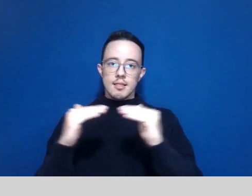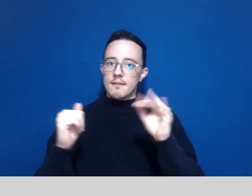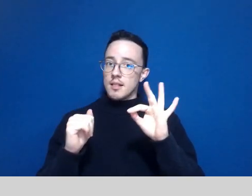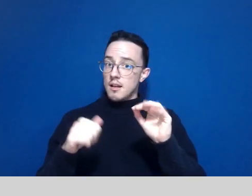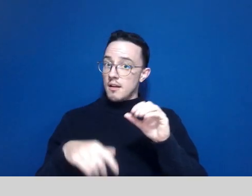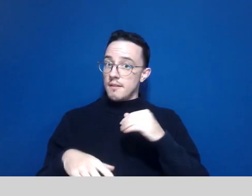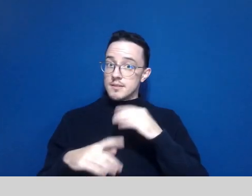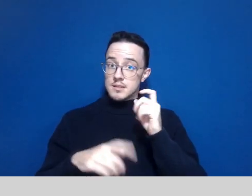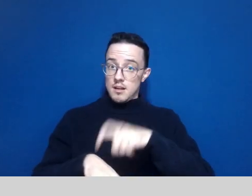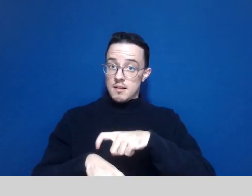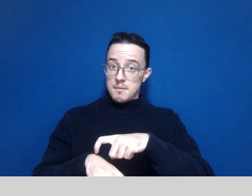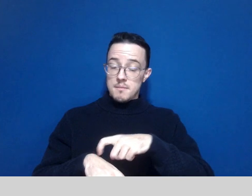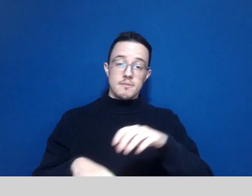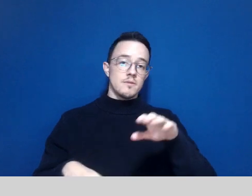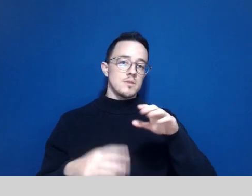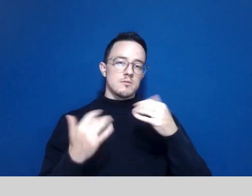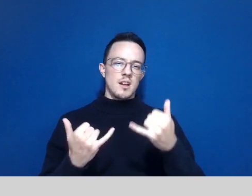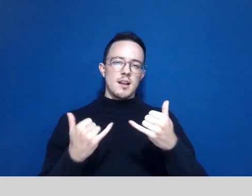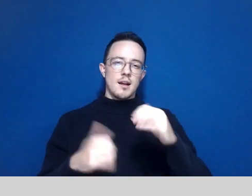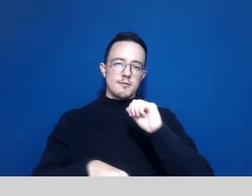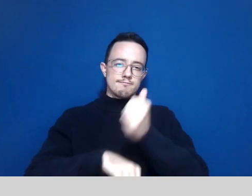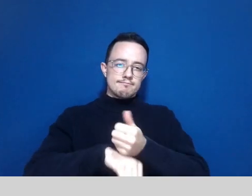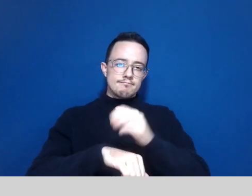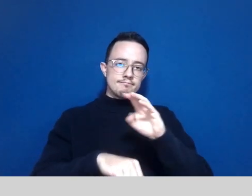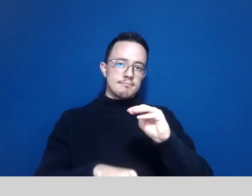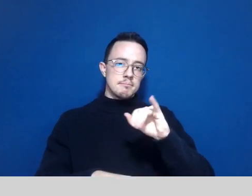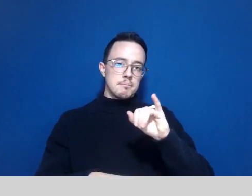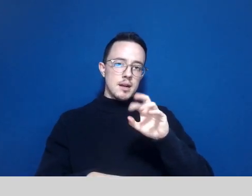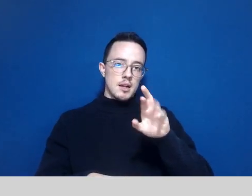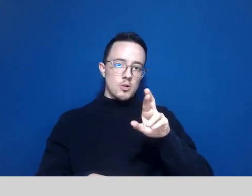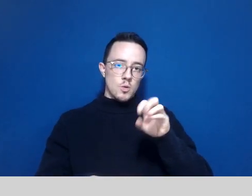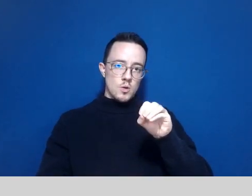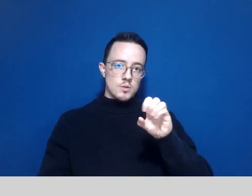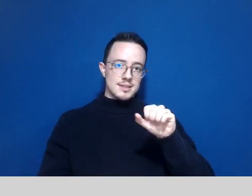so it's adjusting everything into microseconds. Now the next step there